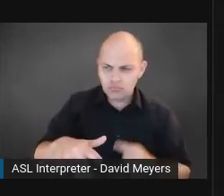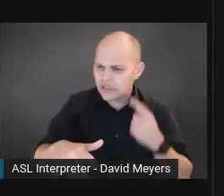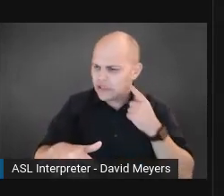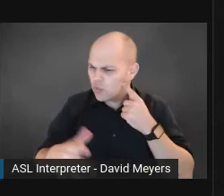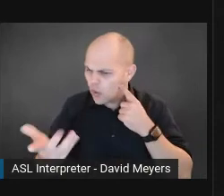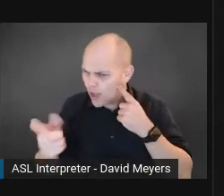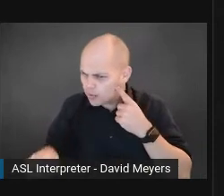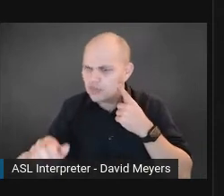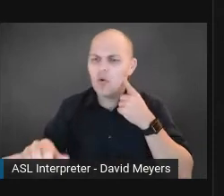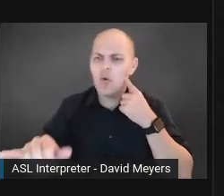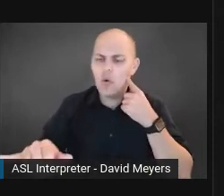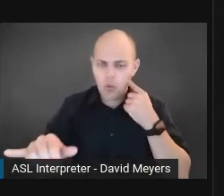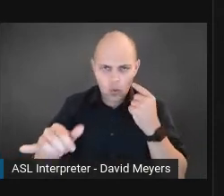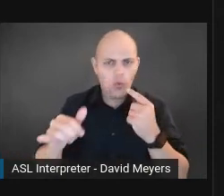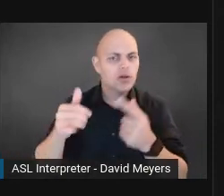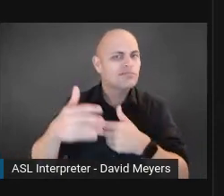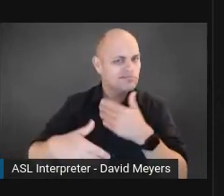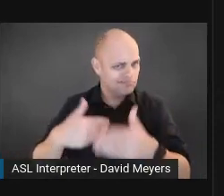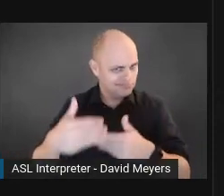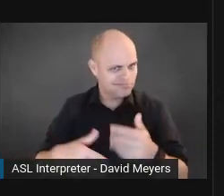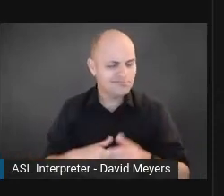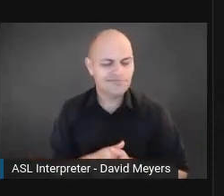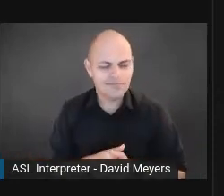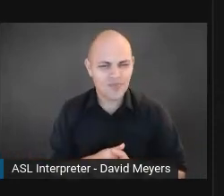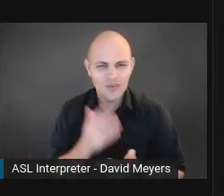Now let's look at some of the code that makes this work.